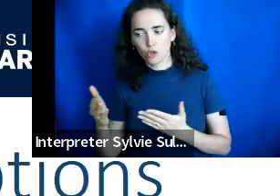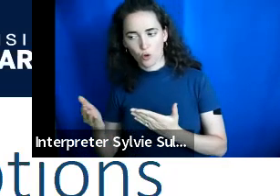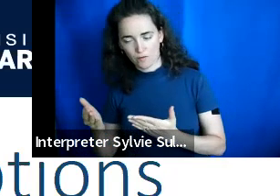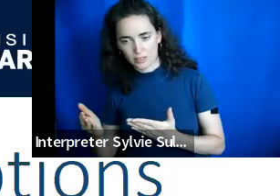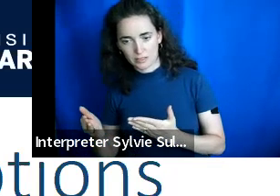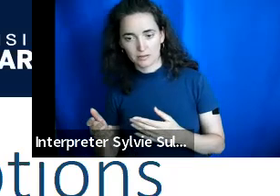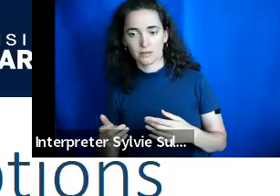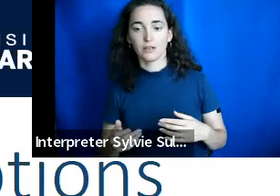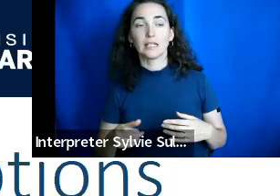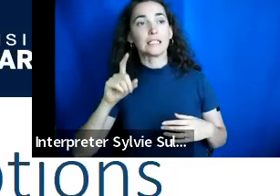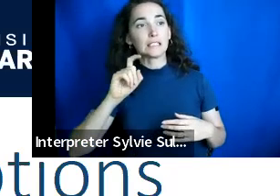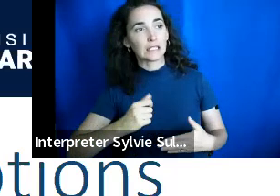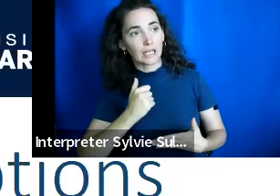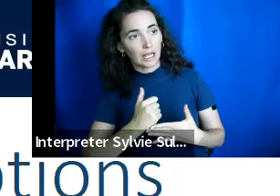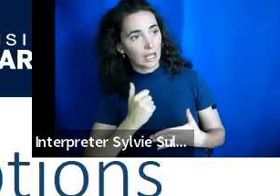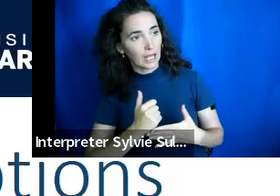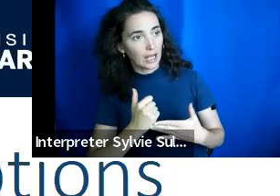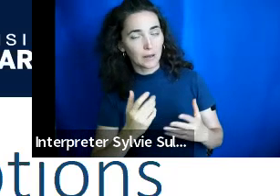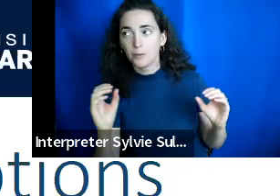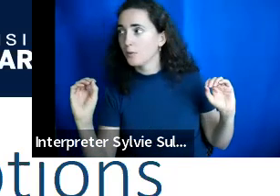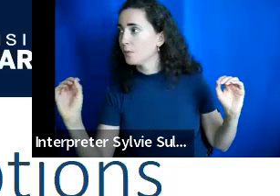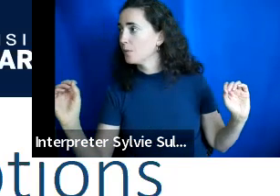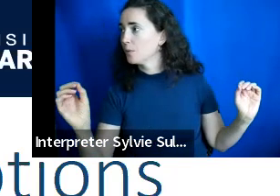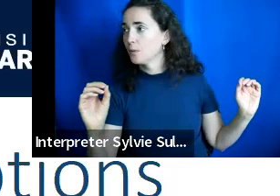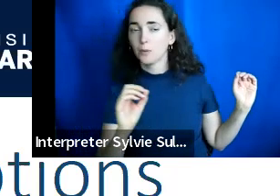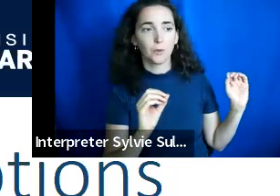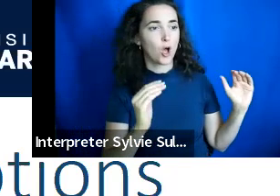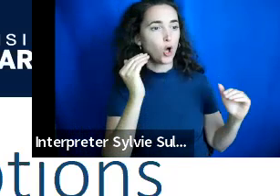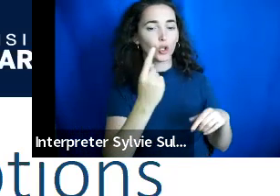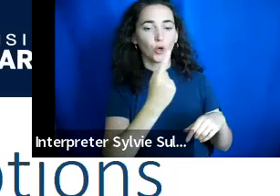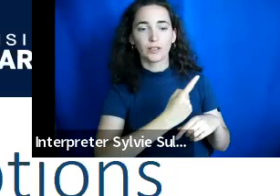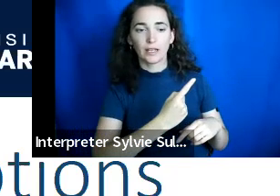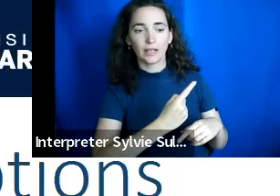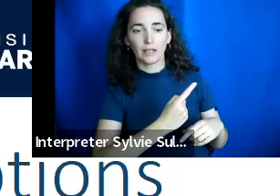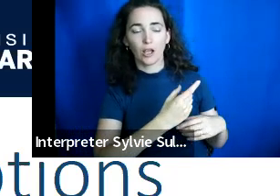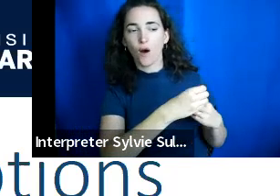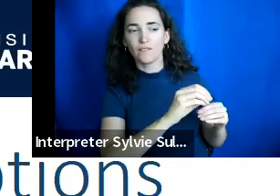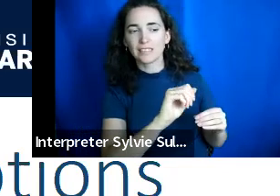So the person needs help. they're not getting anything from adult date from office of aging.